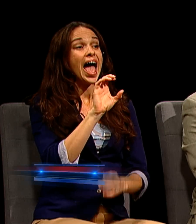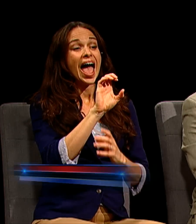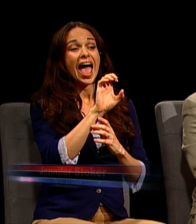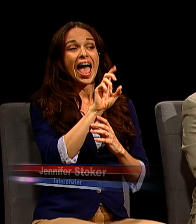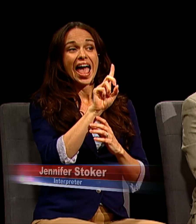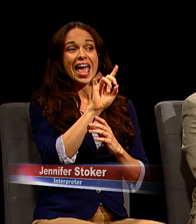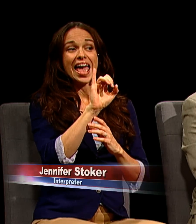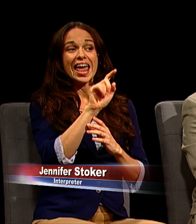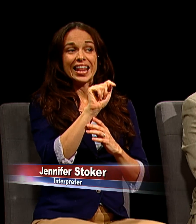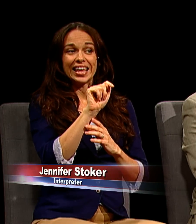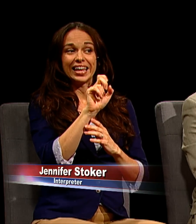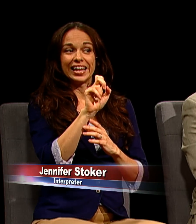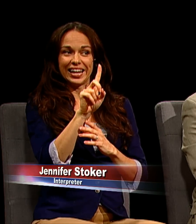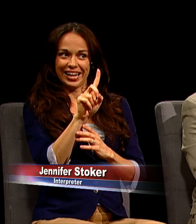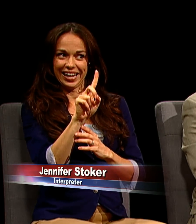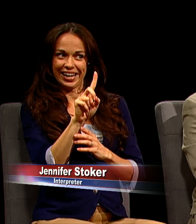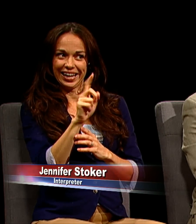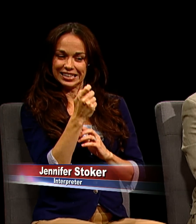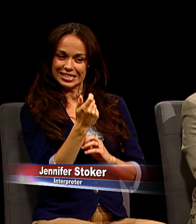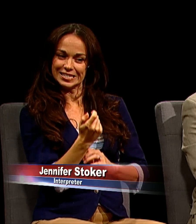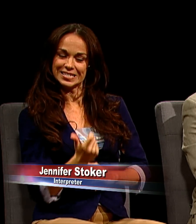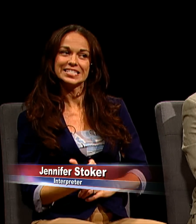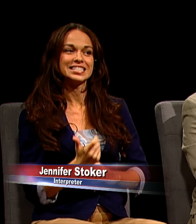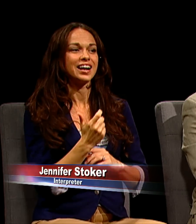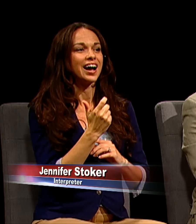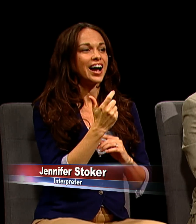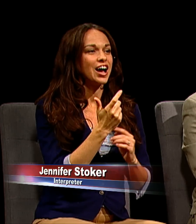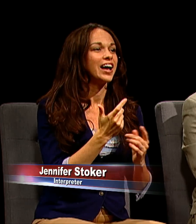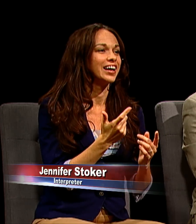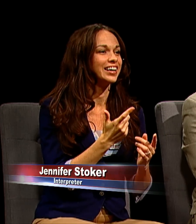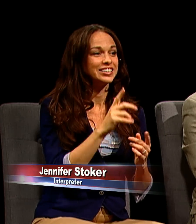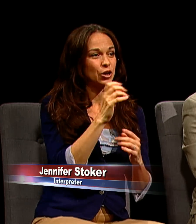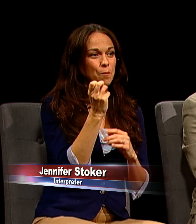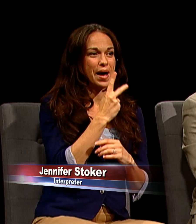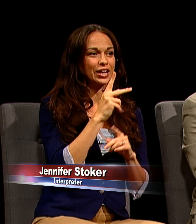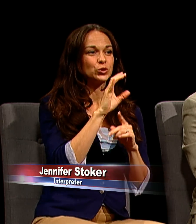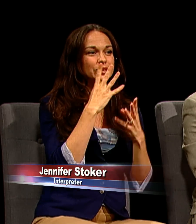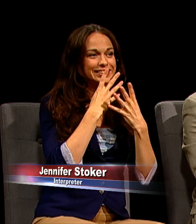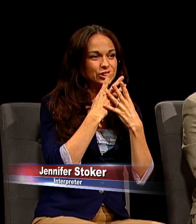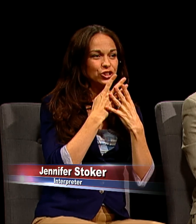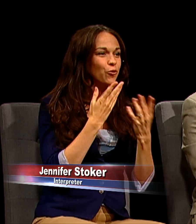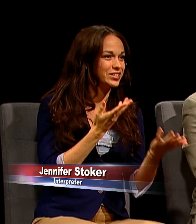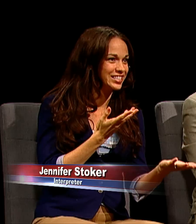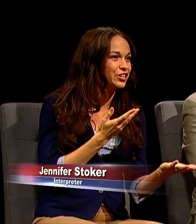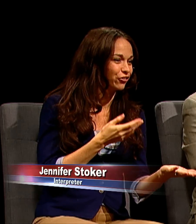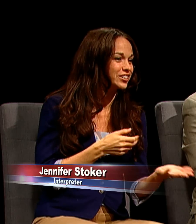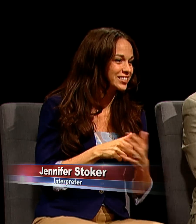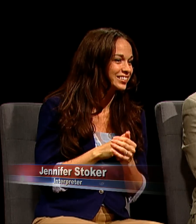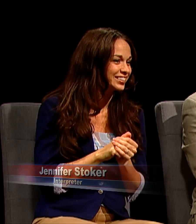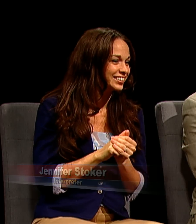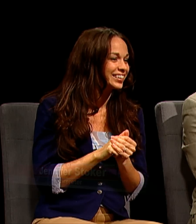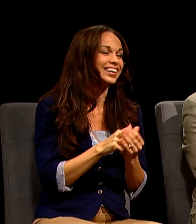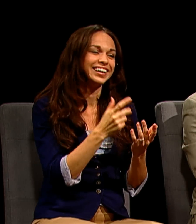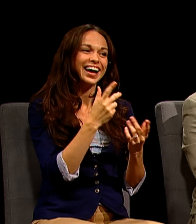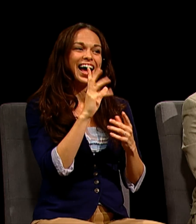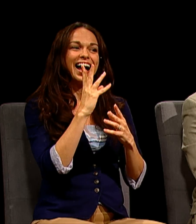Censoring, again we get back to censoring is something the government does. The difference is, a newspaper edits.